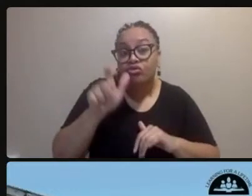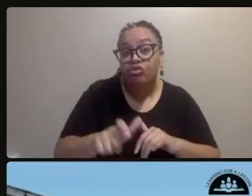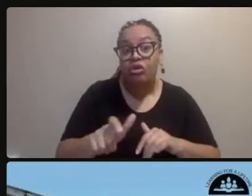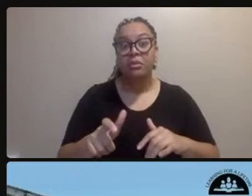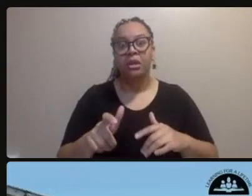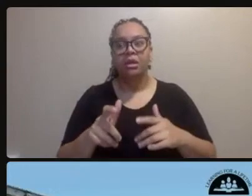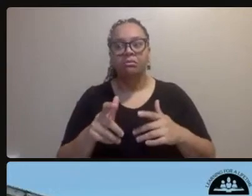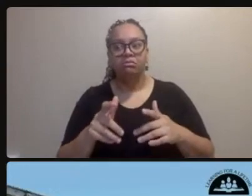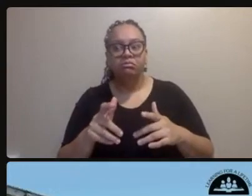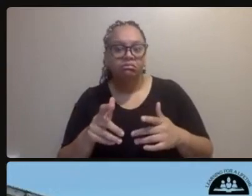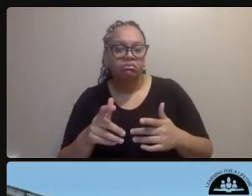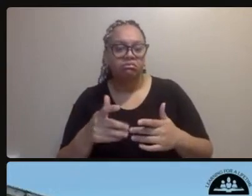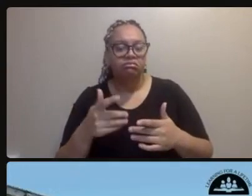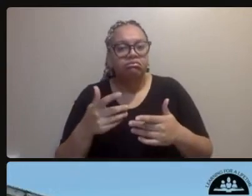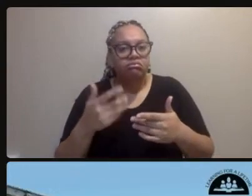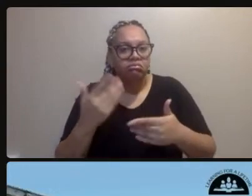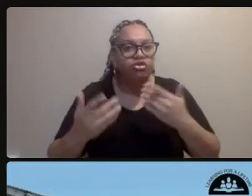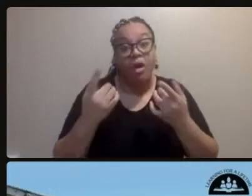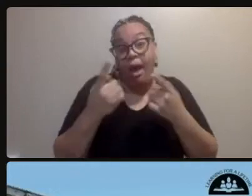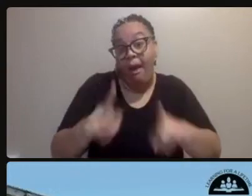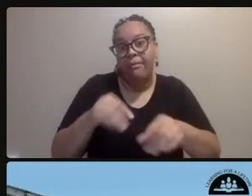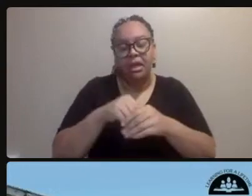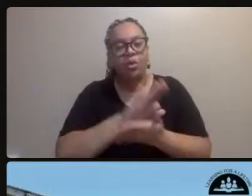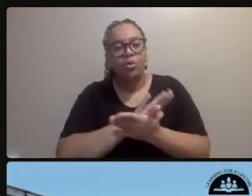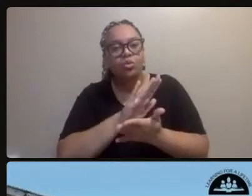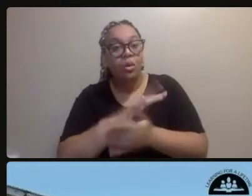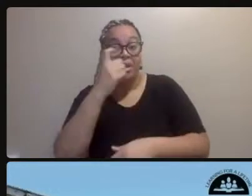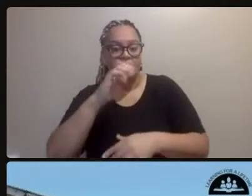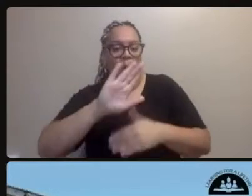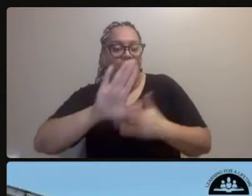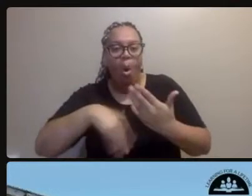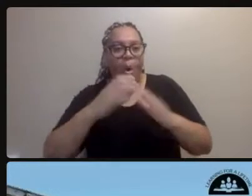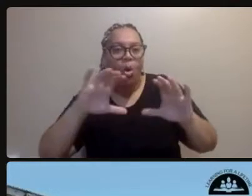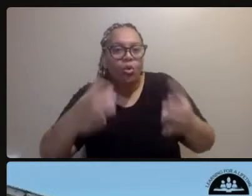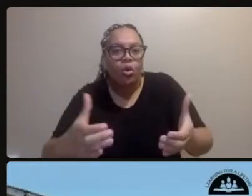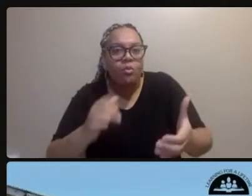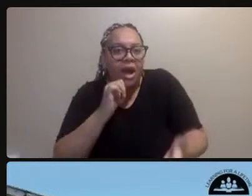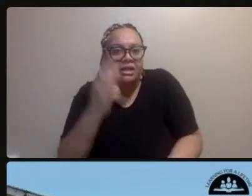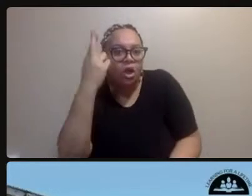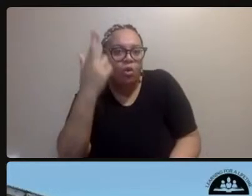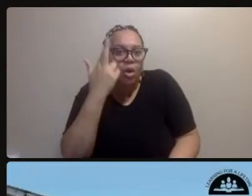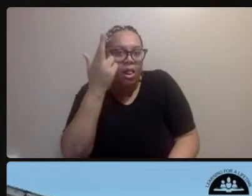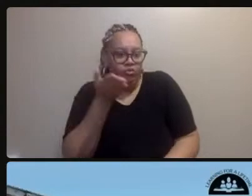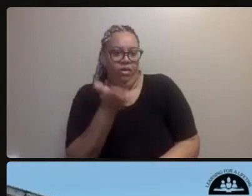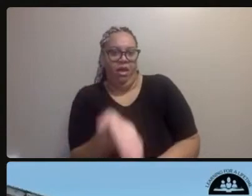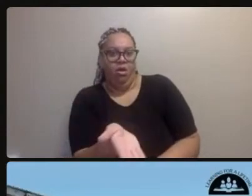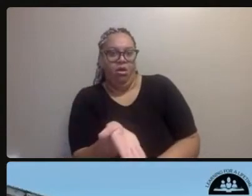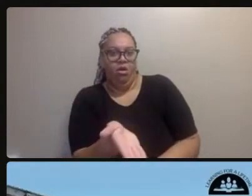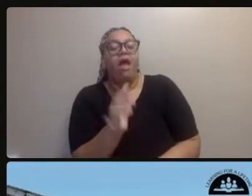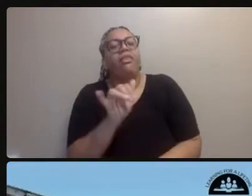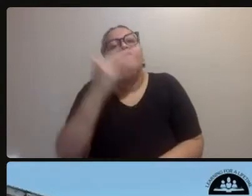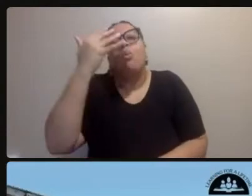ME PAUSE AND BE LIKE OH , I'VE GOT TO STOP AND THINK DIFFERENTLY ABOUT HOW I THINK OF HOW THINGS SHOULD BE DONE AT